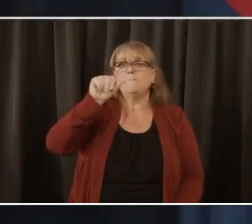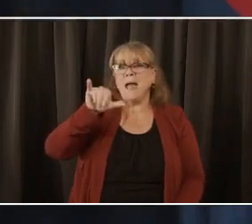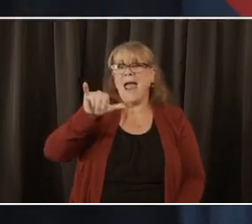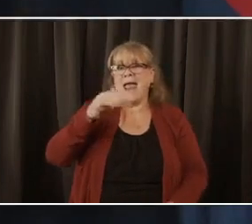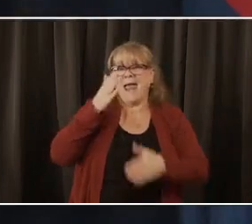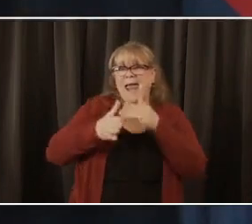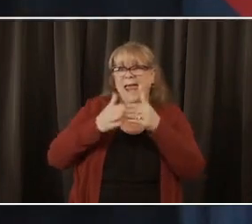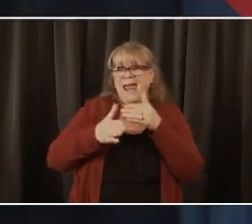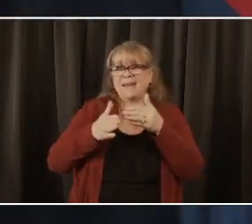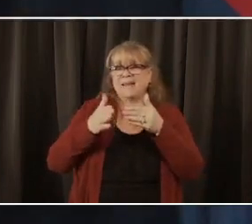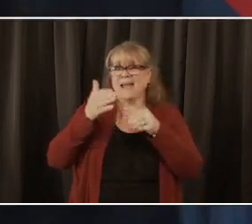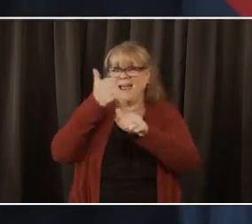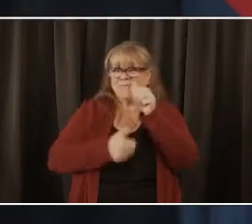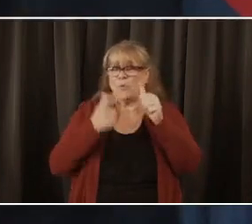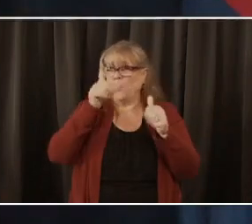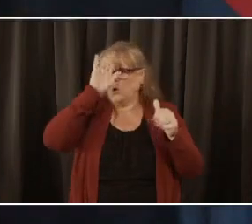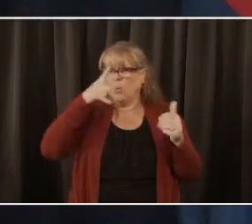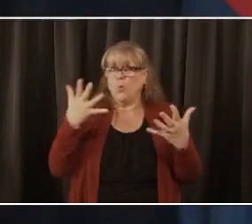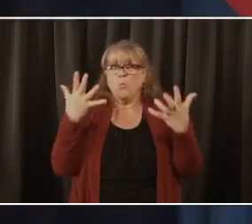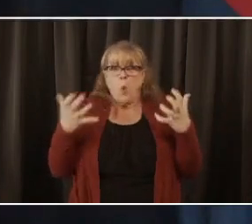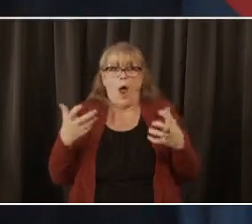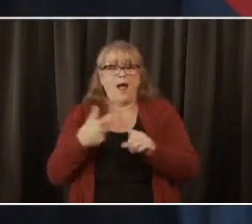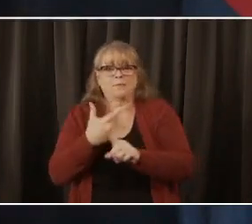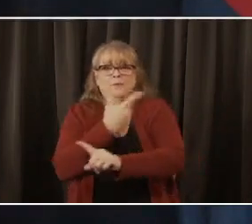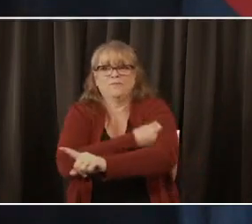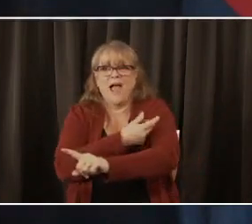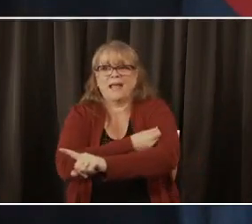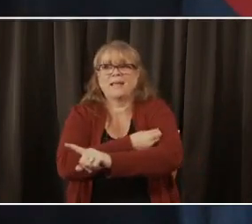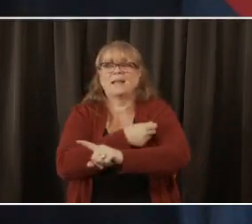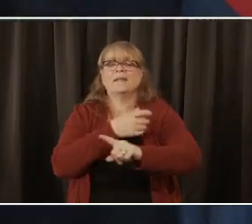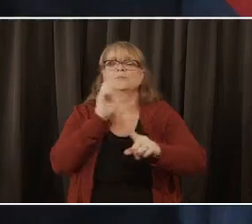but that won't be the case for too much longer getting four to 500,000 vaccines a week